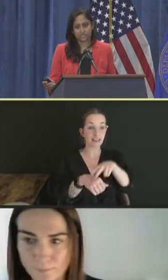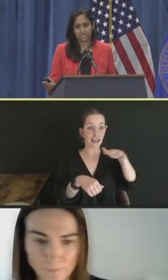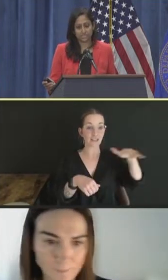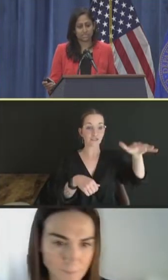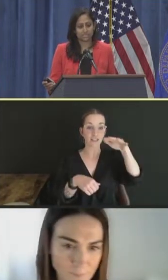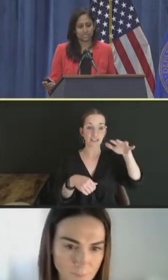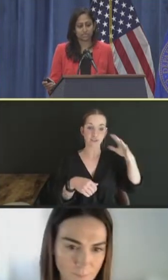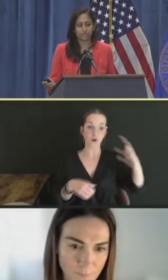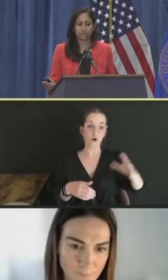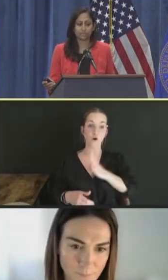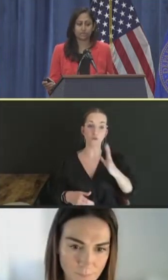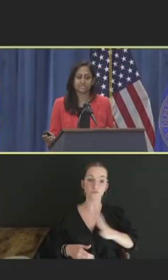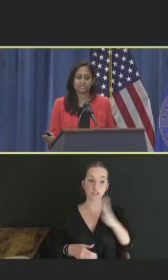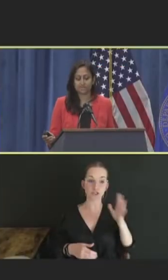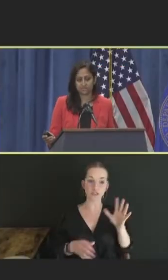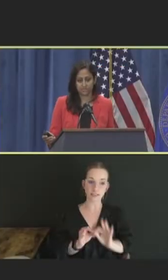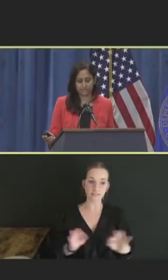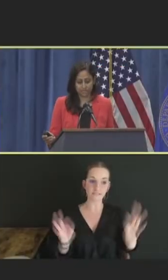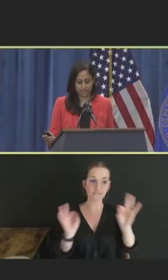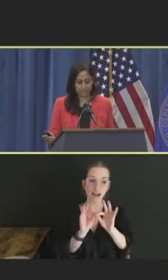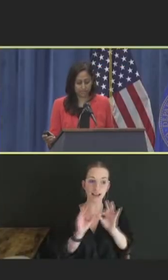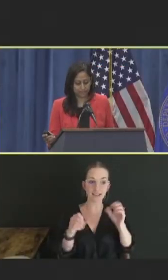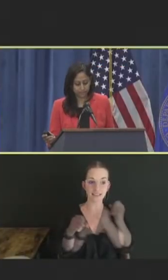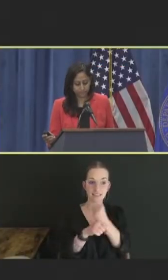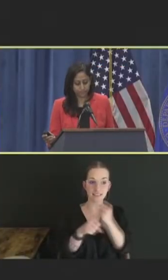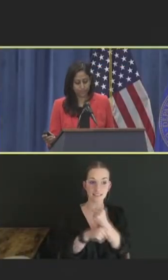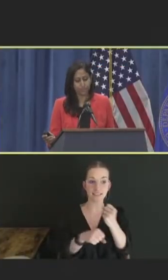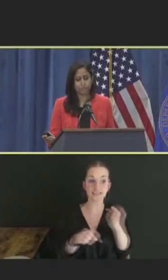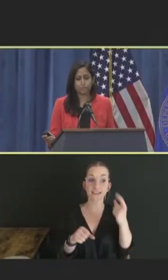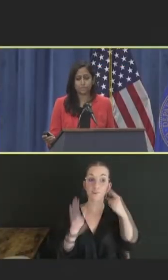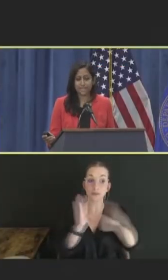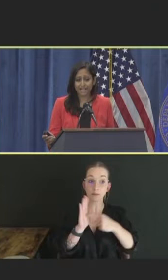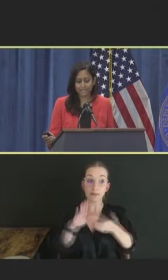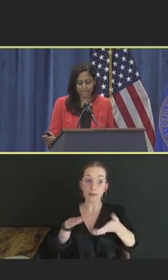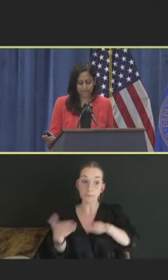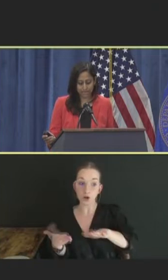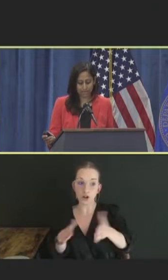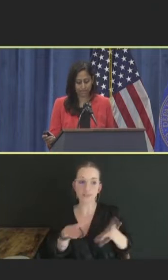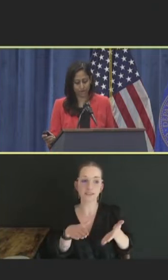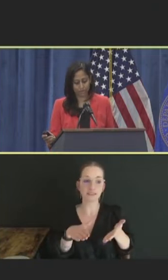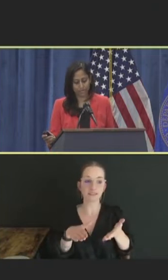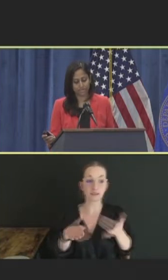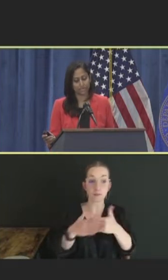statistics, including births, deaths, and fetal deaths. Mortality data are based on